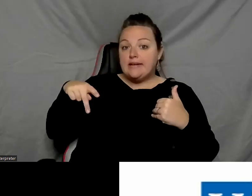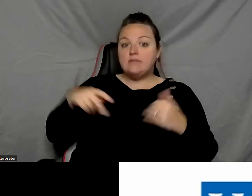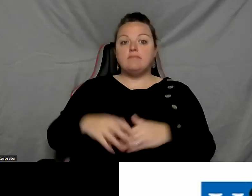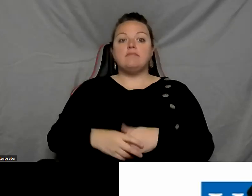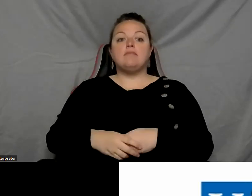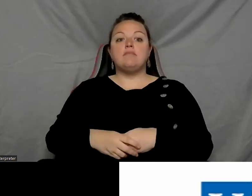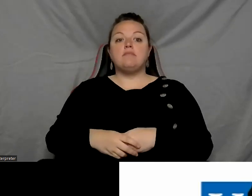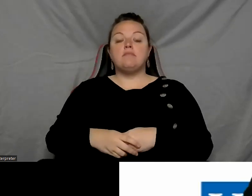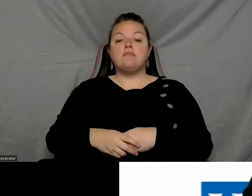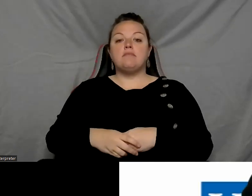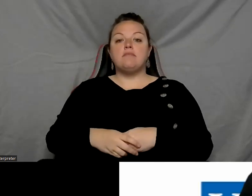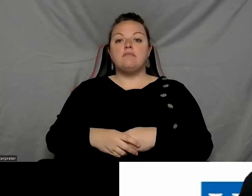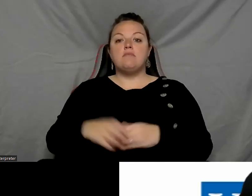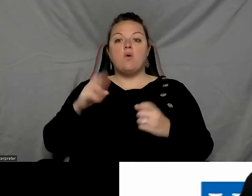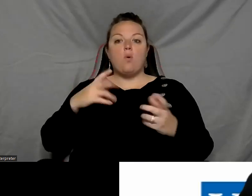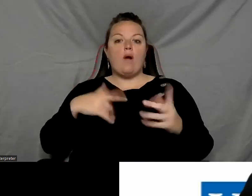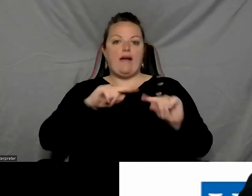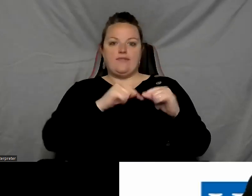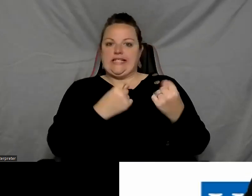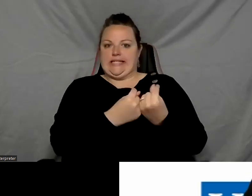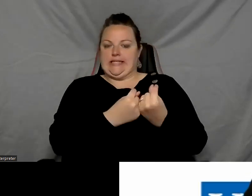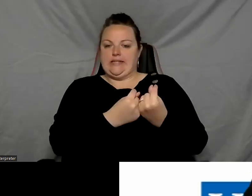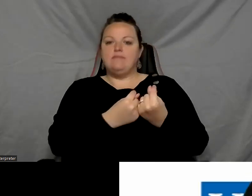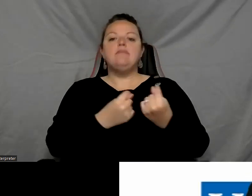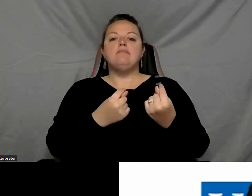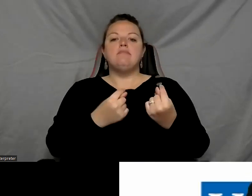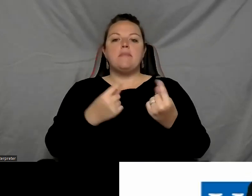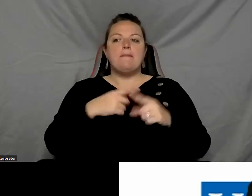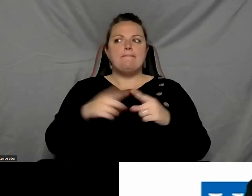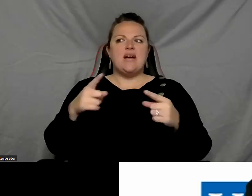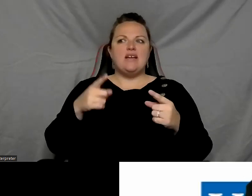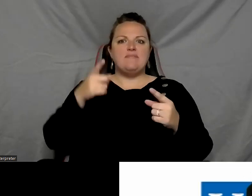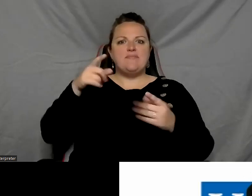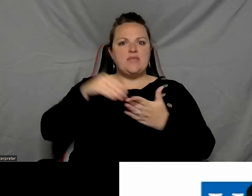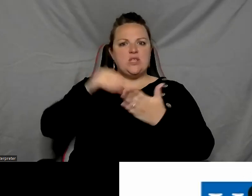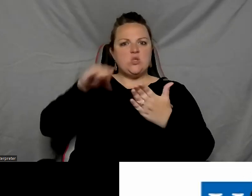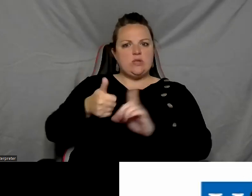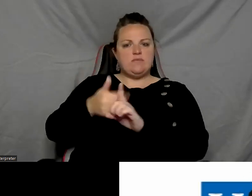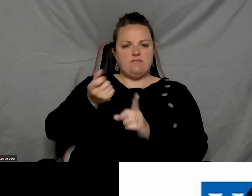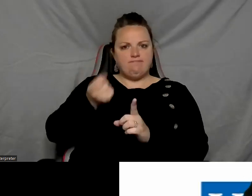a team at some point, but they don't actually know what they have, that is they don't have